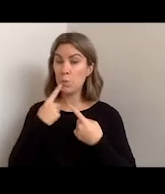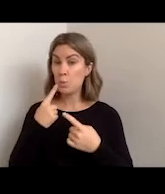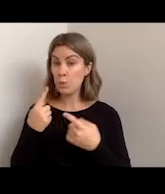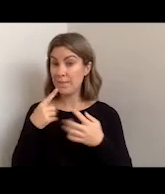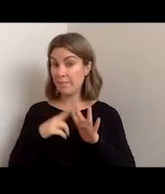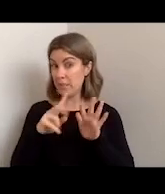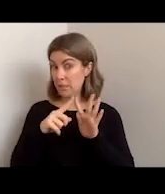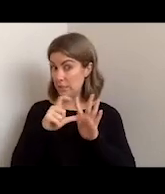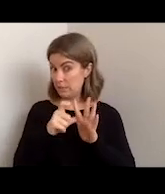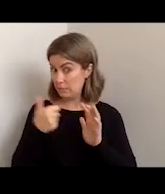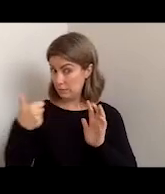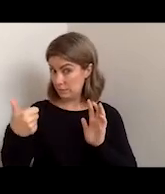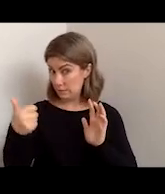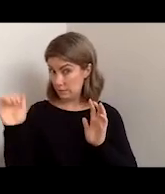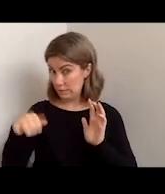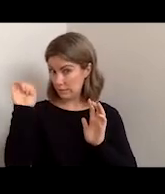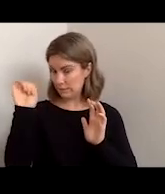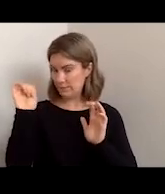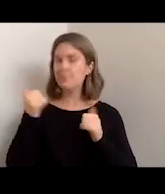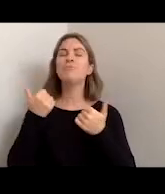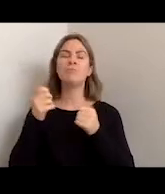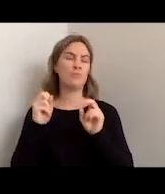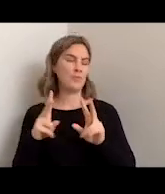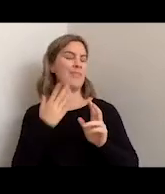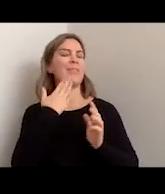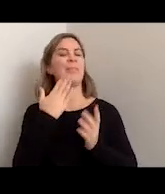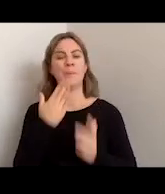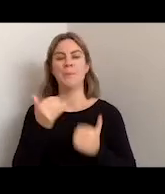(PAUSE Yes! All good. Thank you so much.